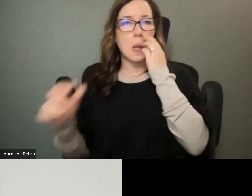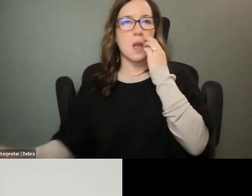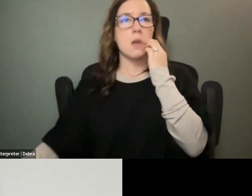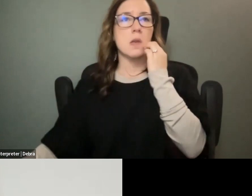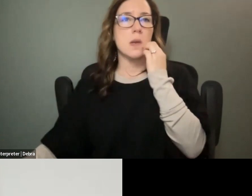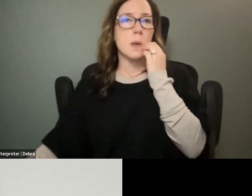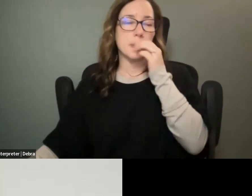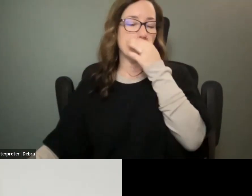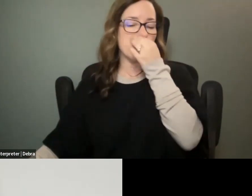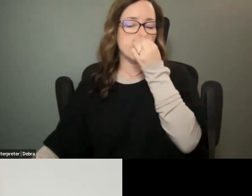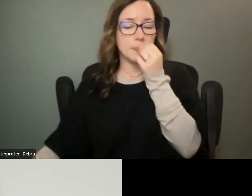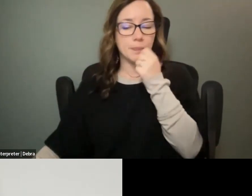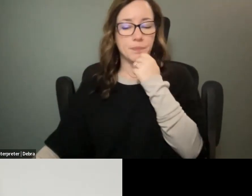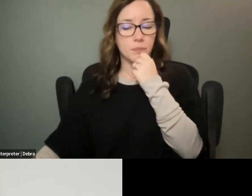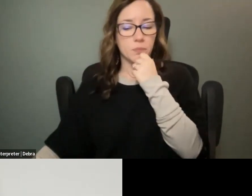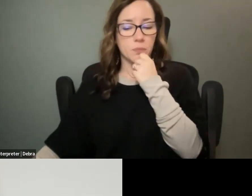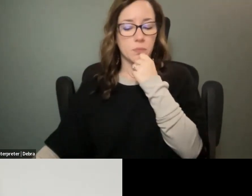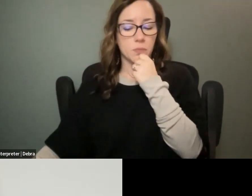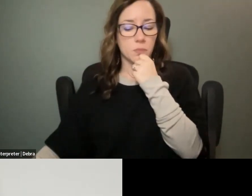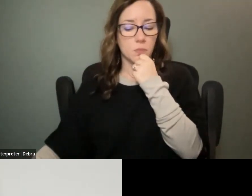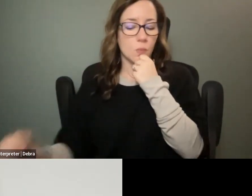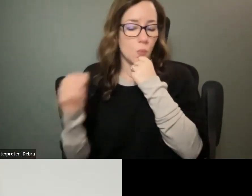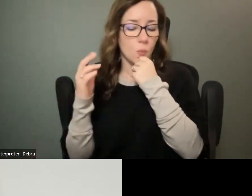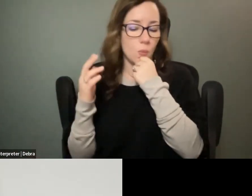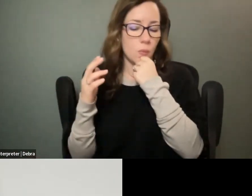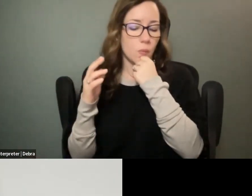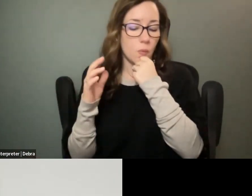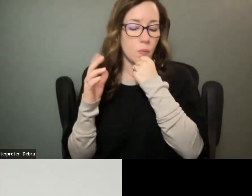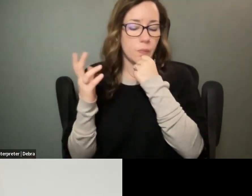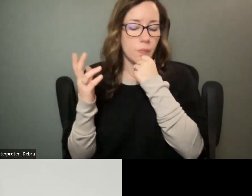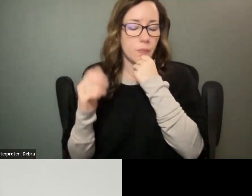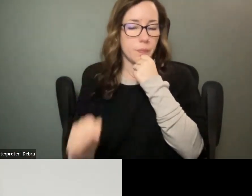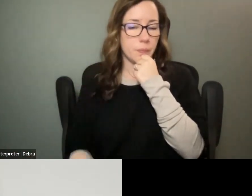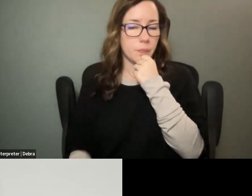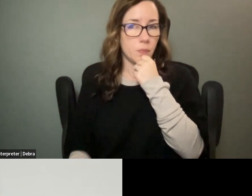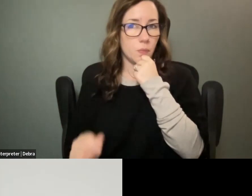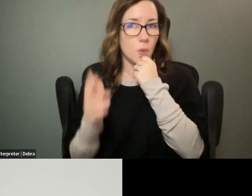think that your project uh does not need